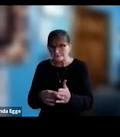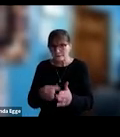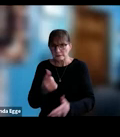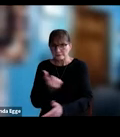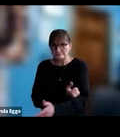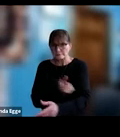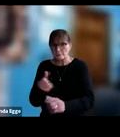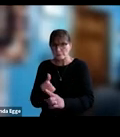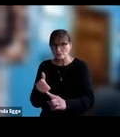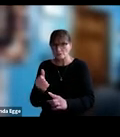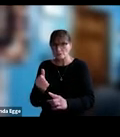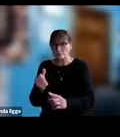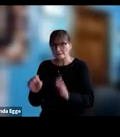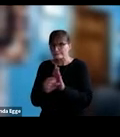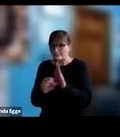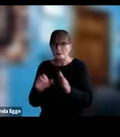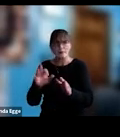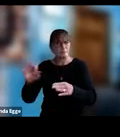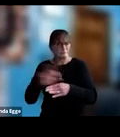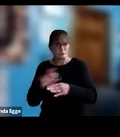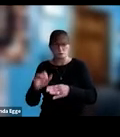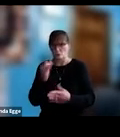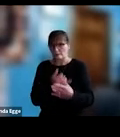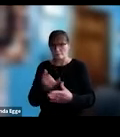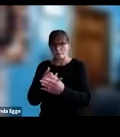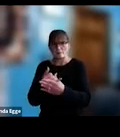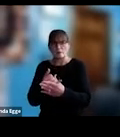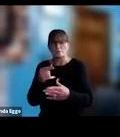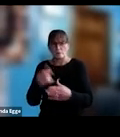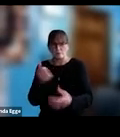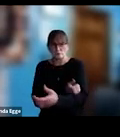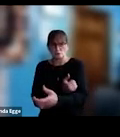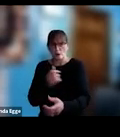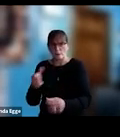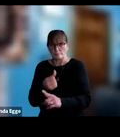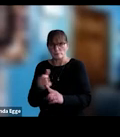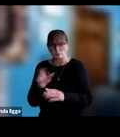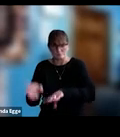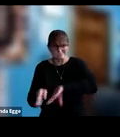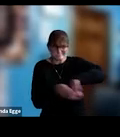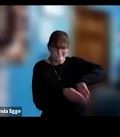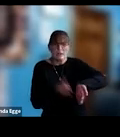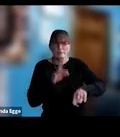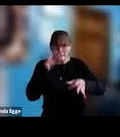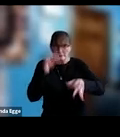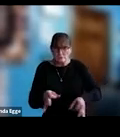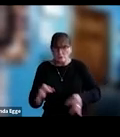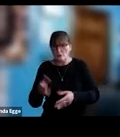the symptoms and the functional impairments from their substance use are set aside, if they can determine that the remaining conditions